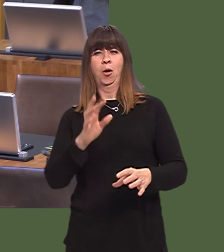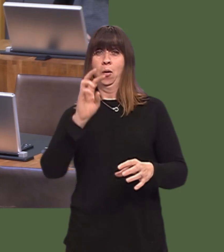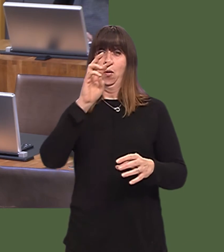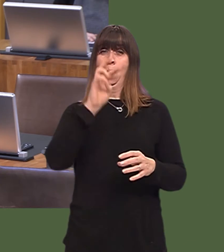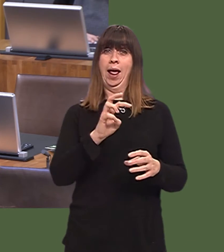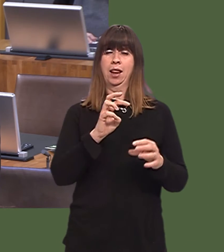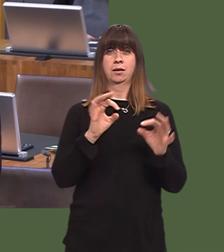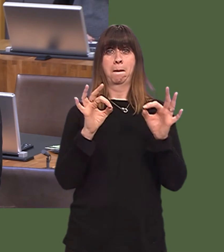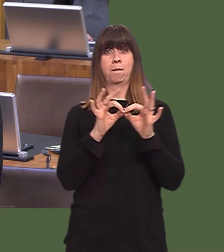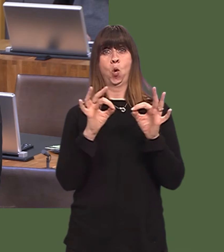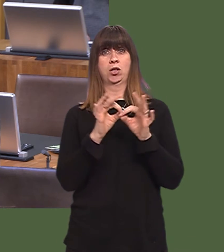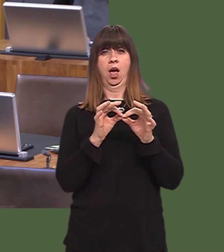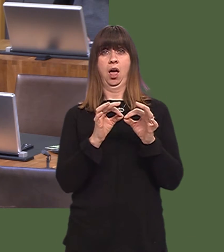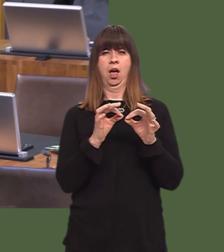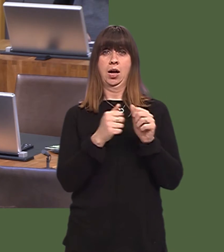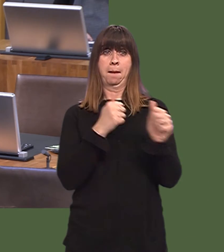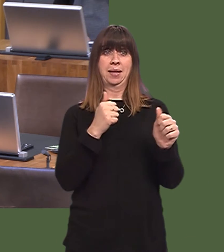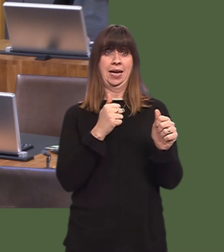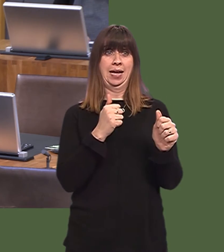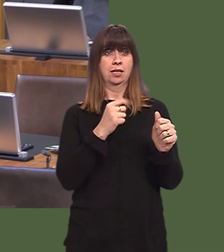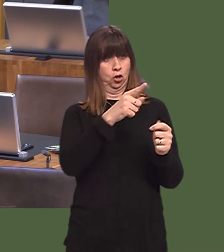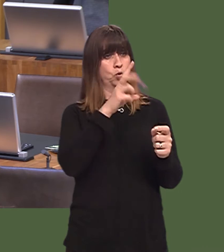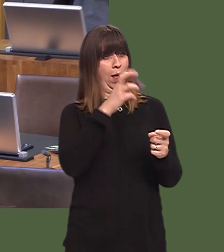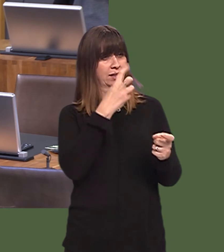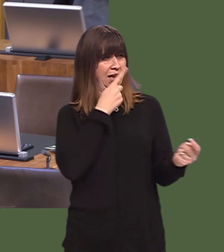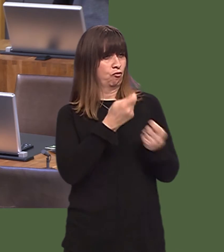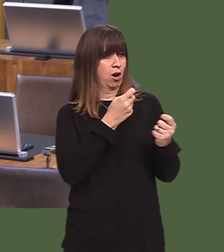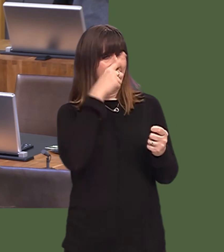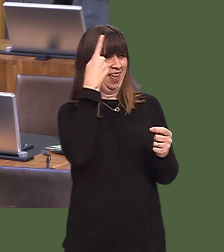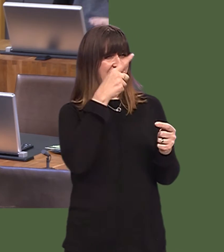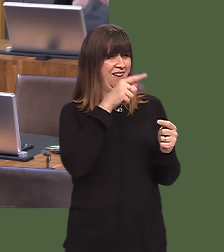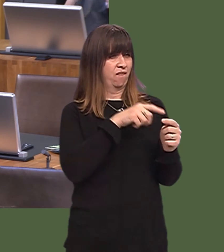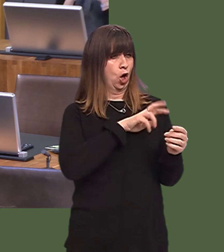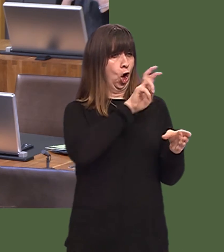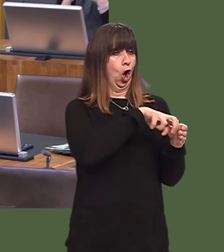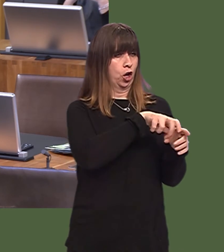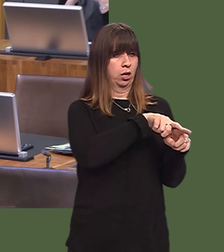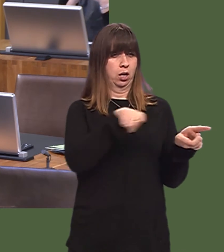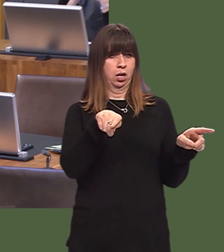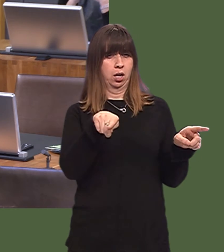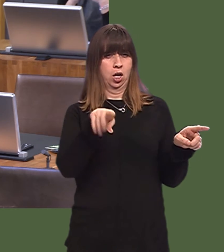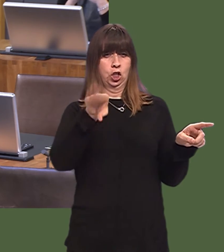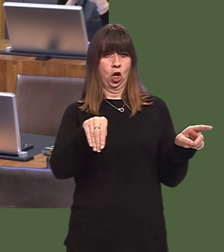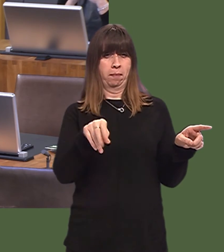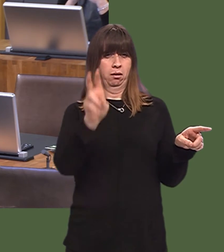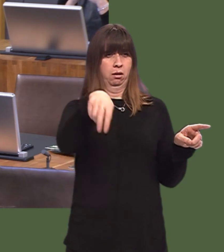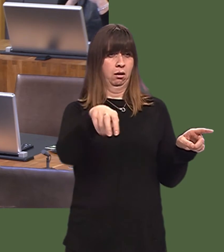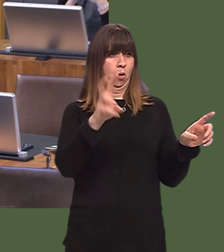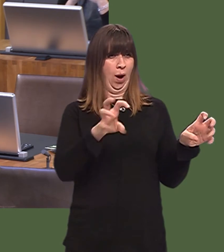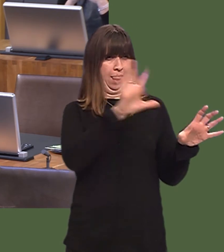franchise would only cover trains that began their journeys and terminated their journeys in Wales, which would mean, effectively, the Conwy Valley line and nothing else north of